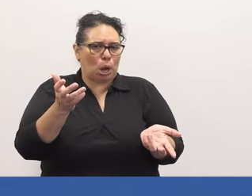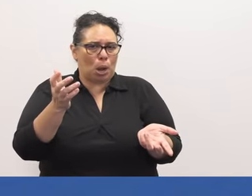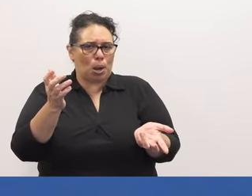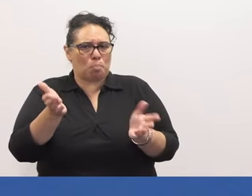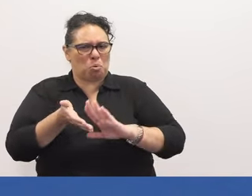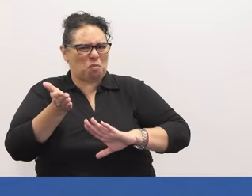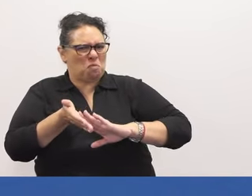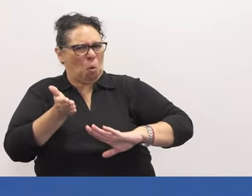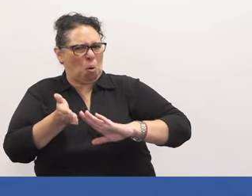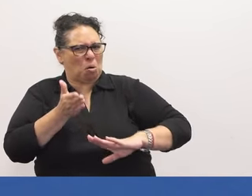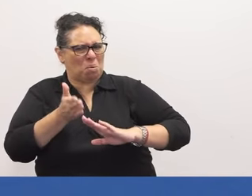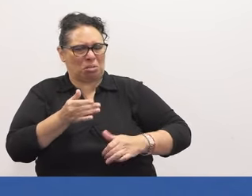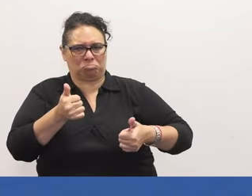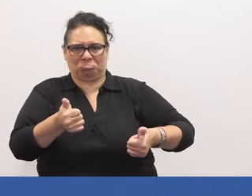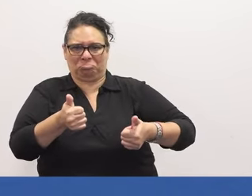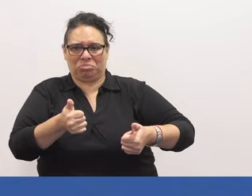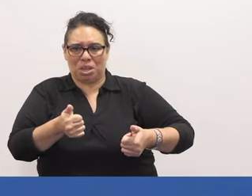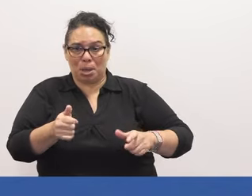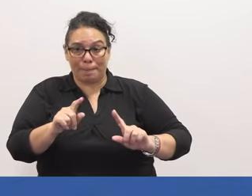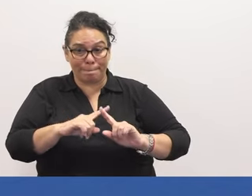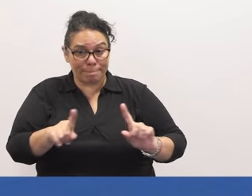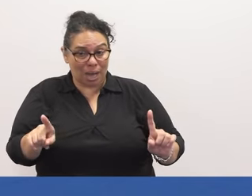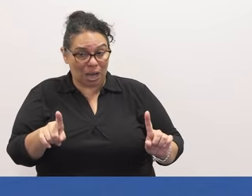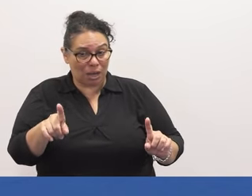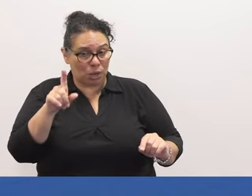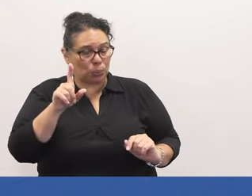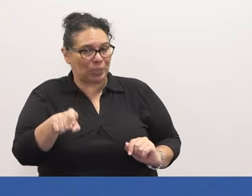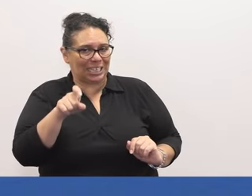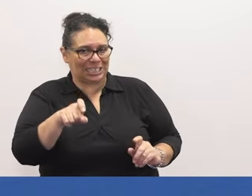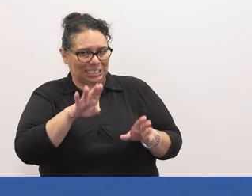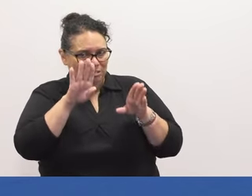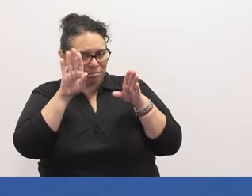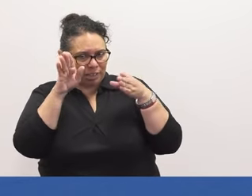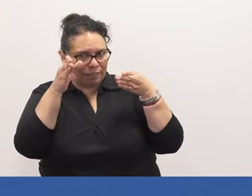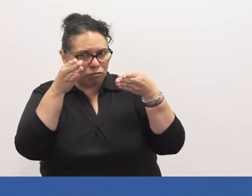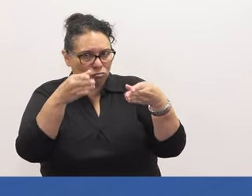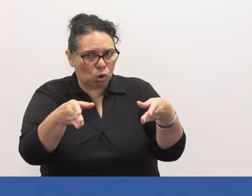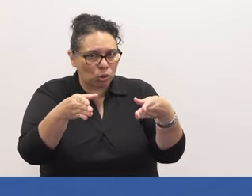in the state or whatever, but I think we need to be focused on what our kids are doing